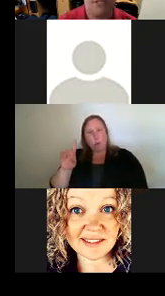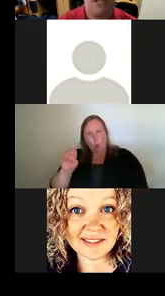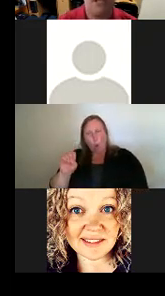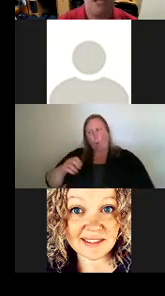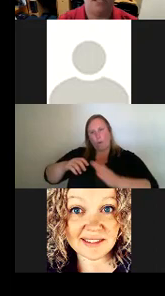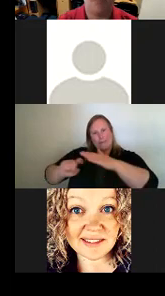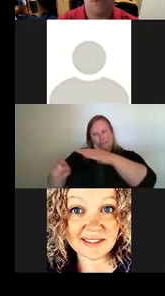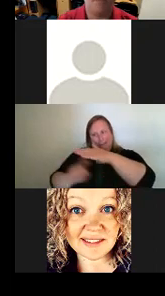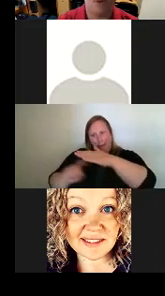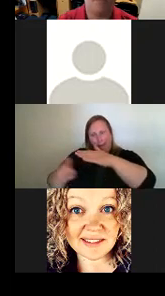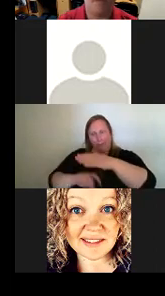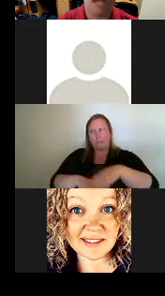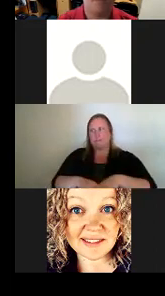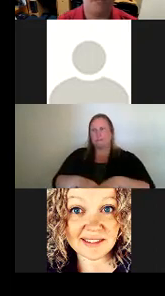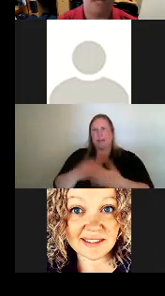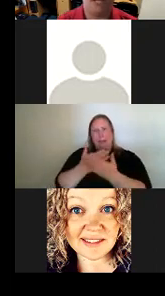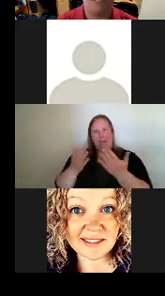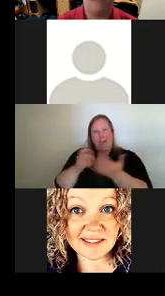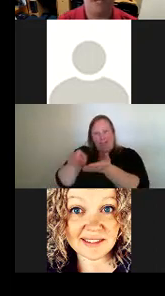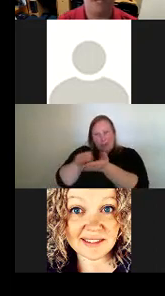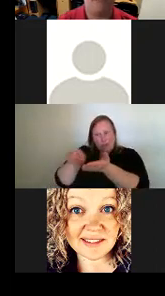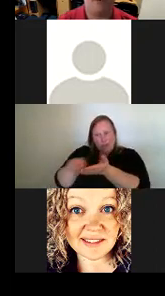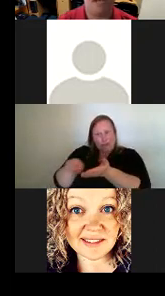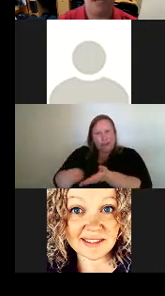IT'S A PRETTY POWERFUL APP.